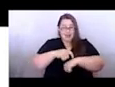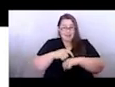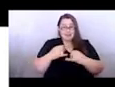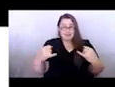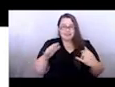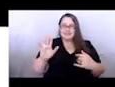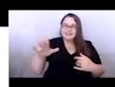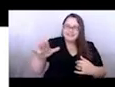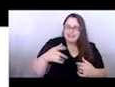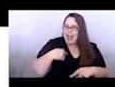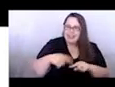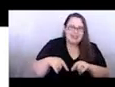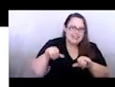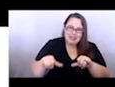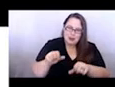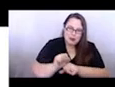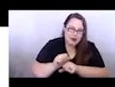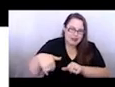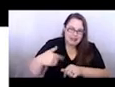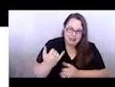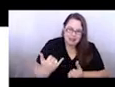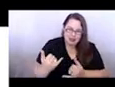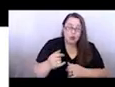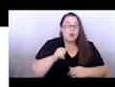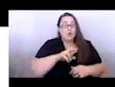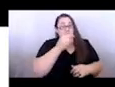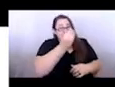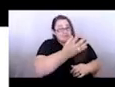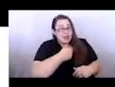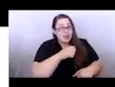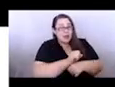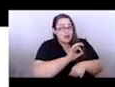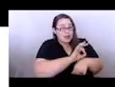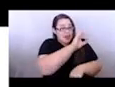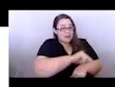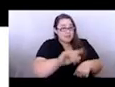Or you may say I work from 9:00 to 5:00, so I am not able to chat during that time.